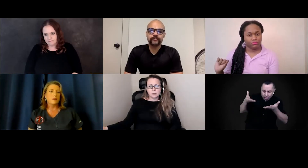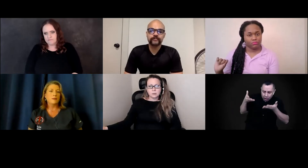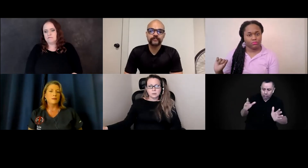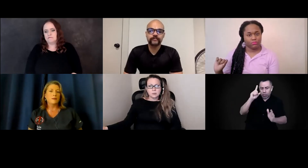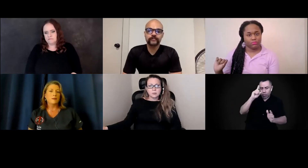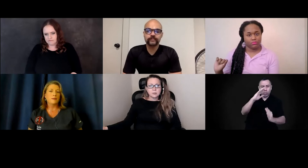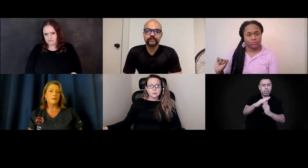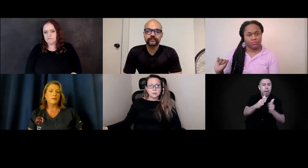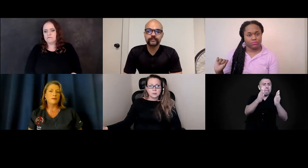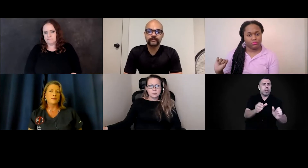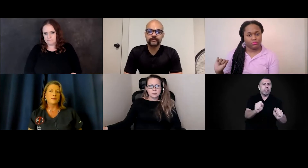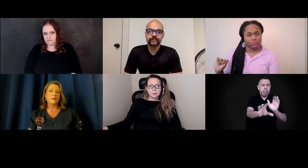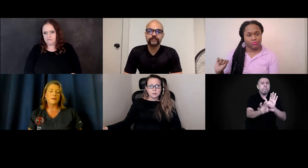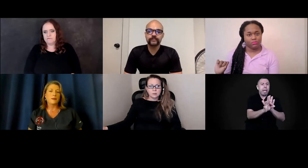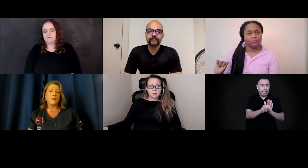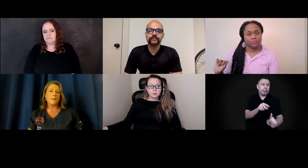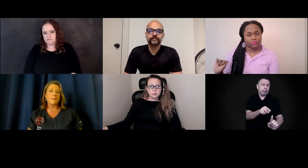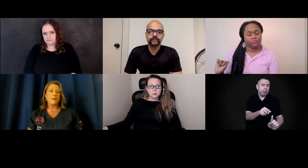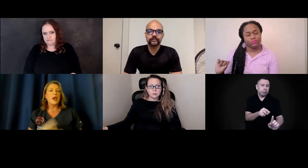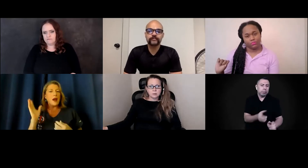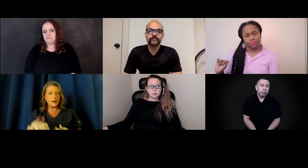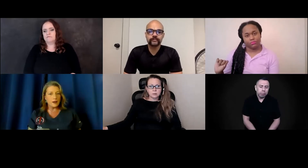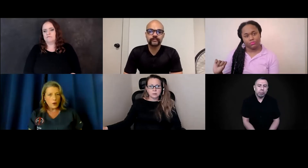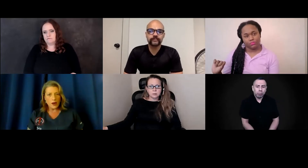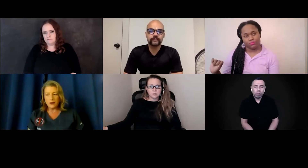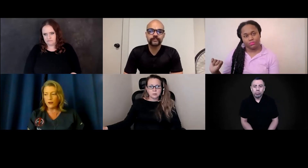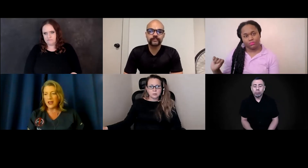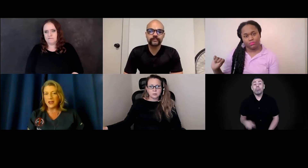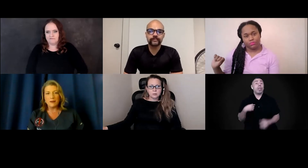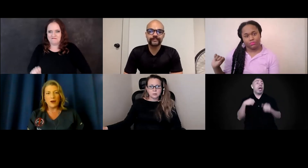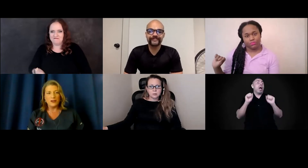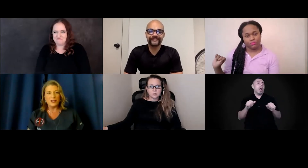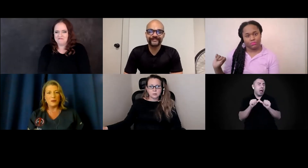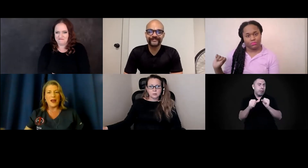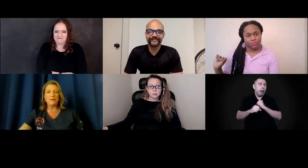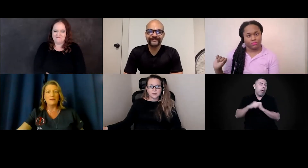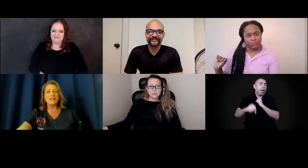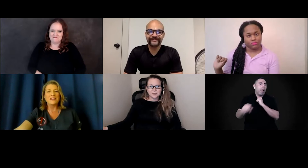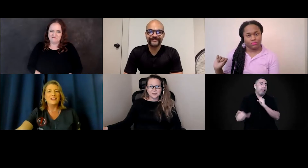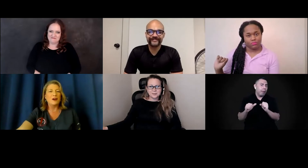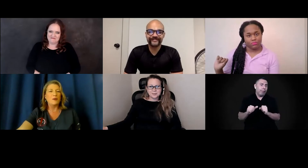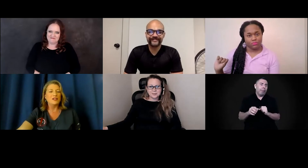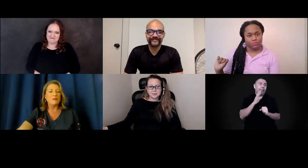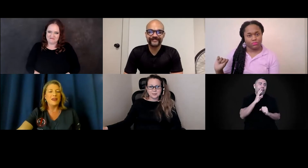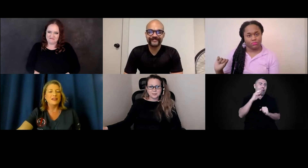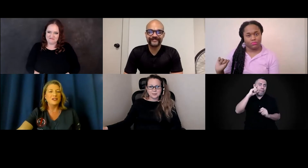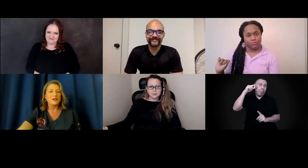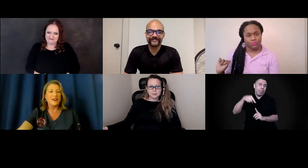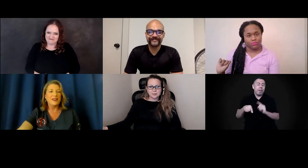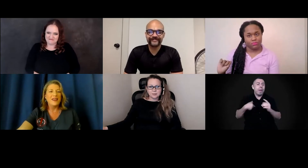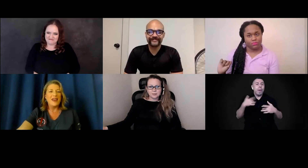I could go on for days about this, too, but I'm excited to hear what Jermaine and Julia